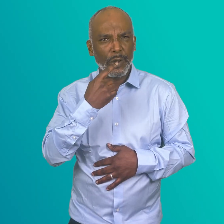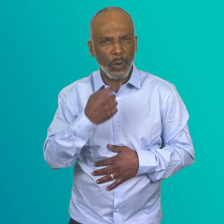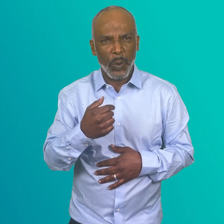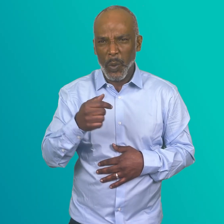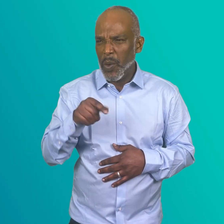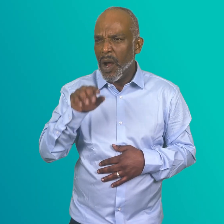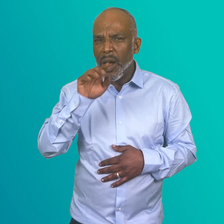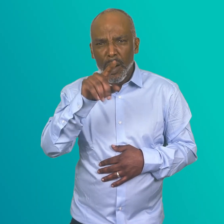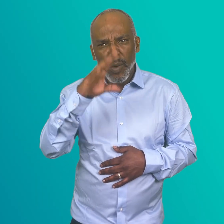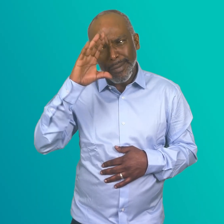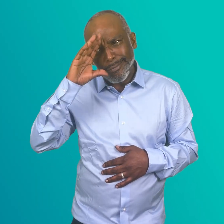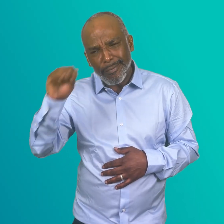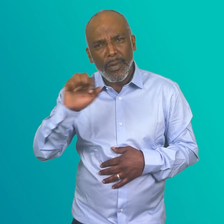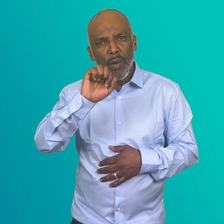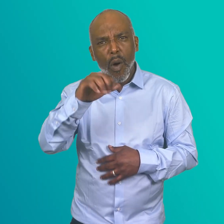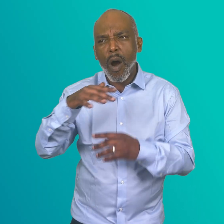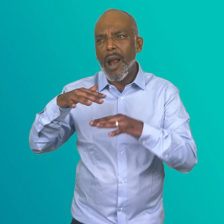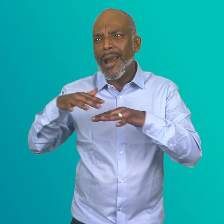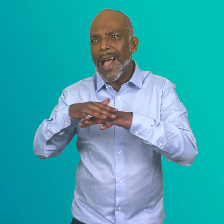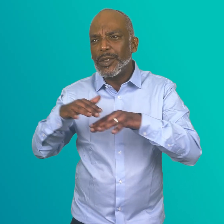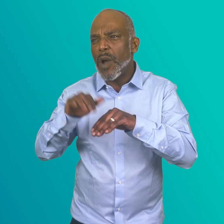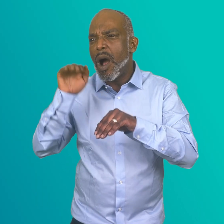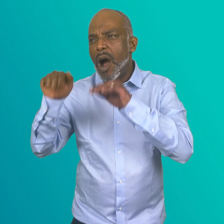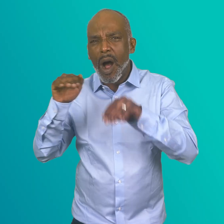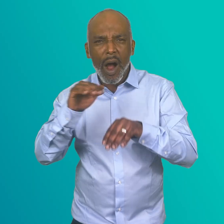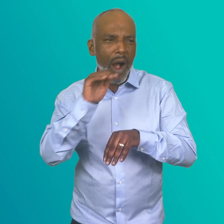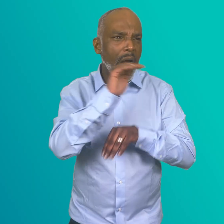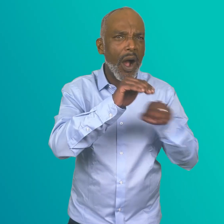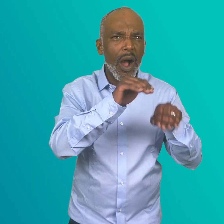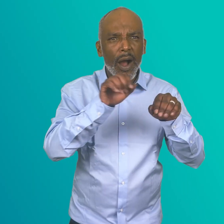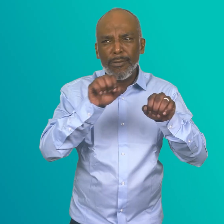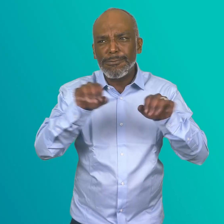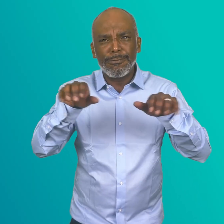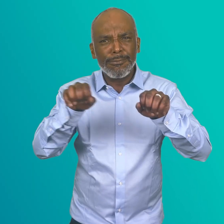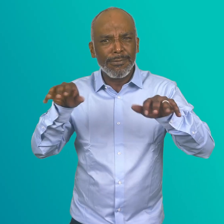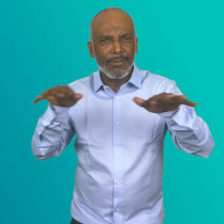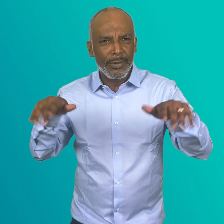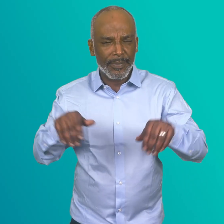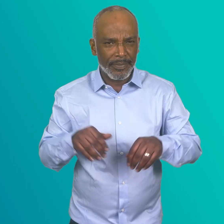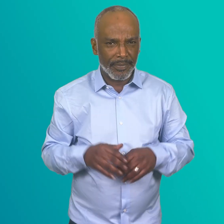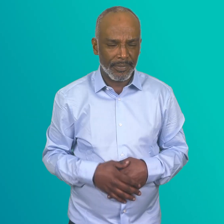and to share it with your networks and interested contacts.